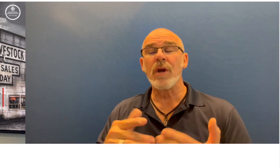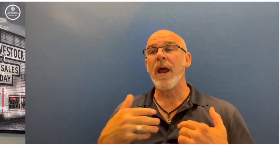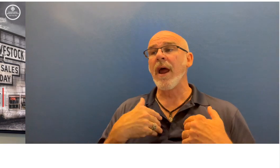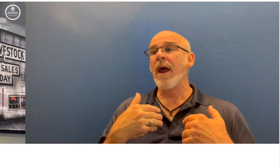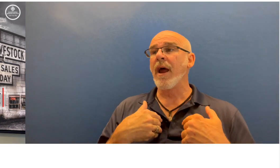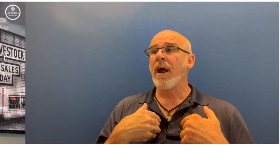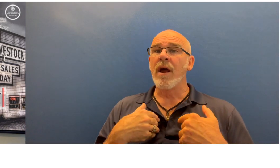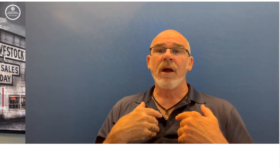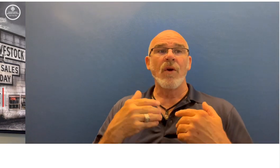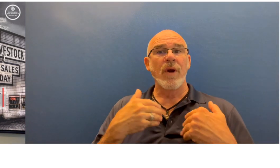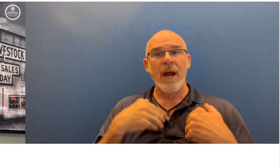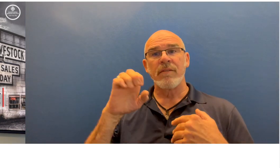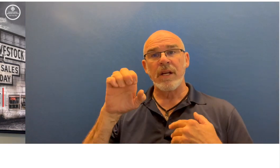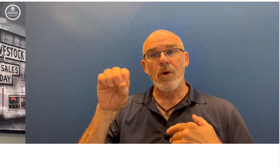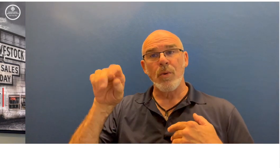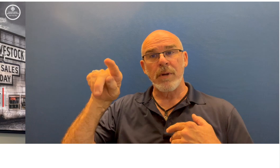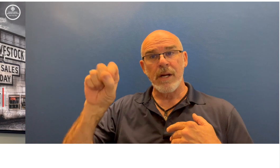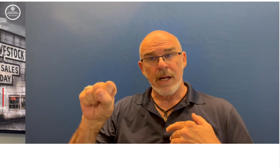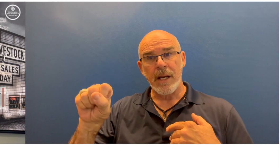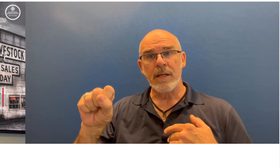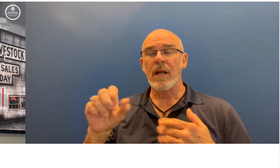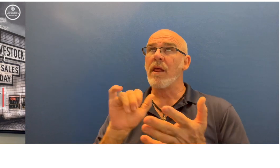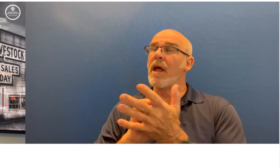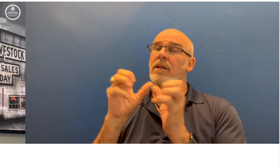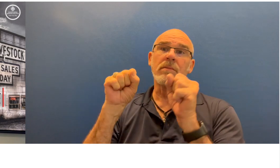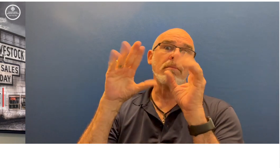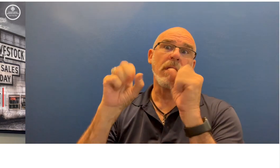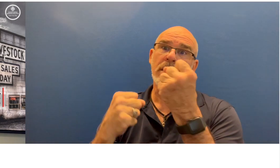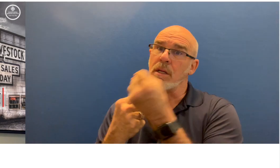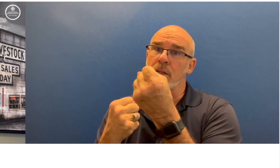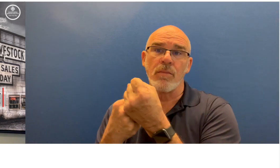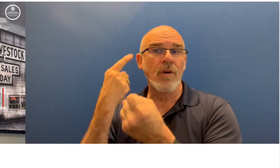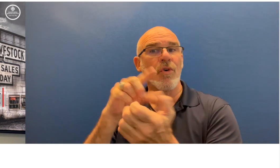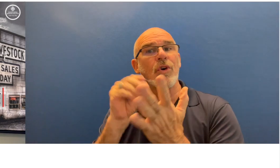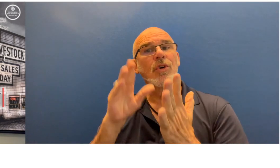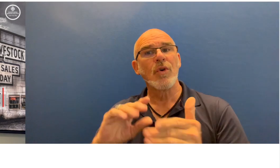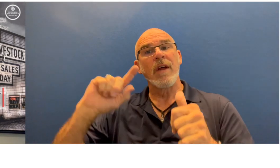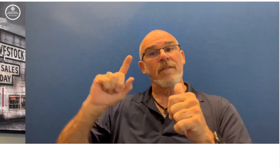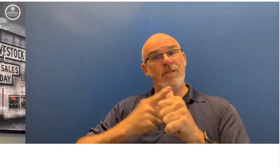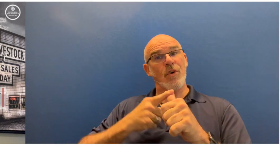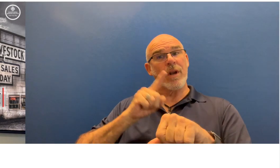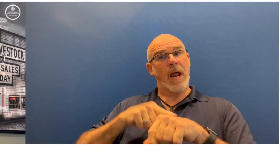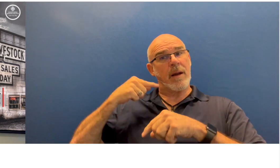We have the EOPS program, which is amazing support for students, first generation college students